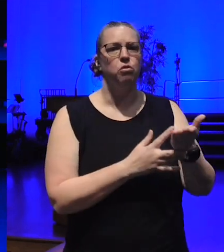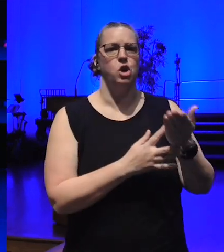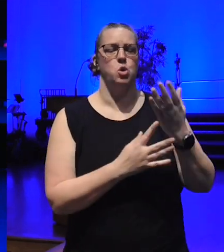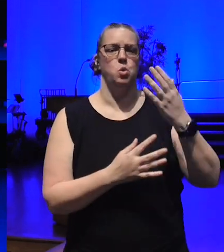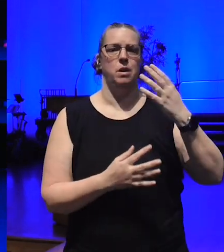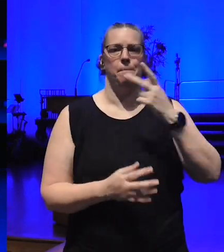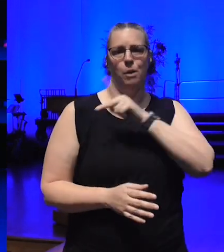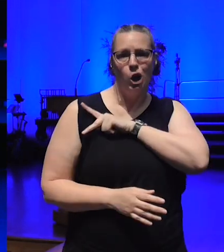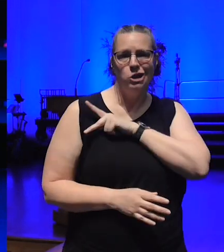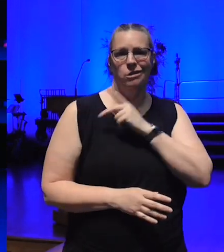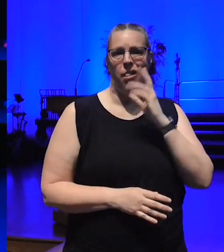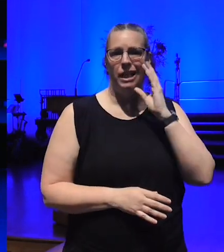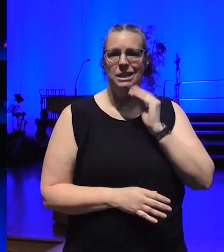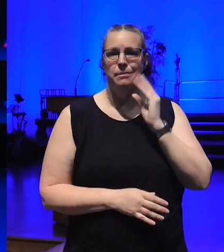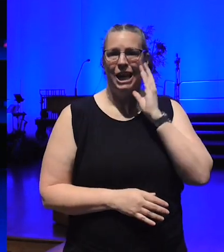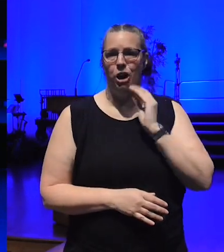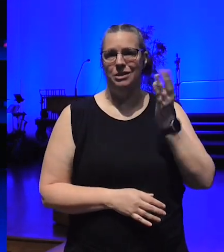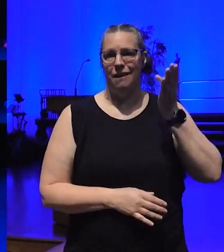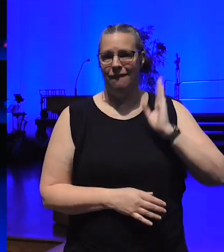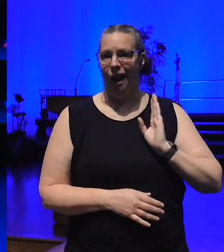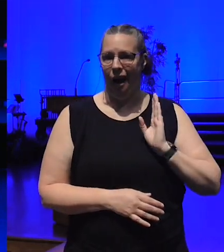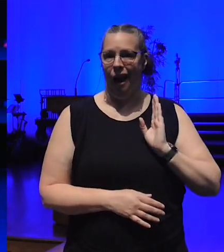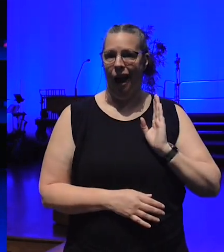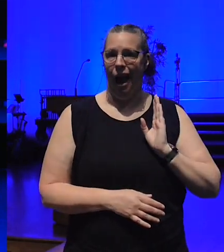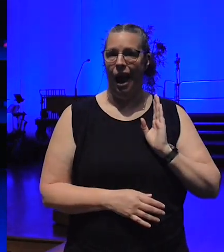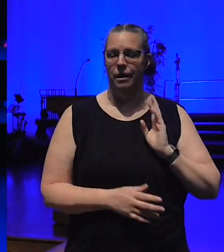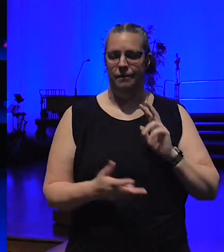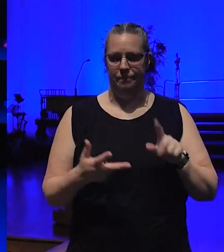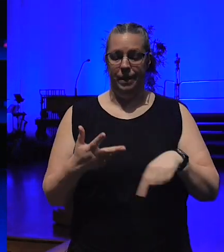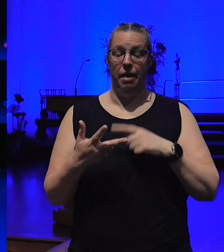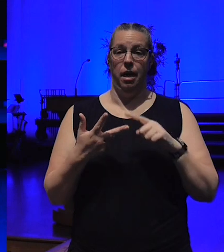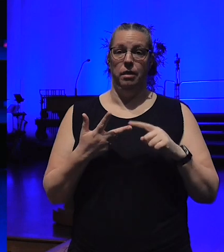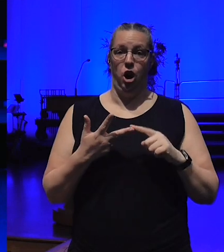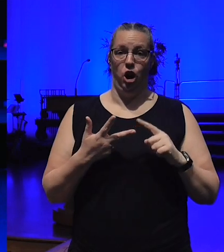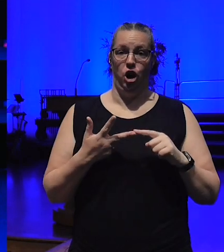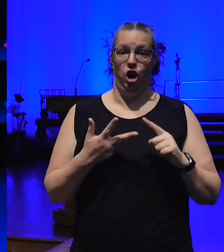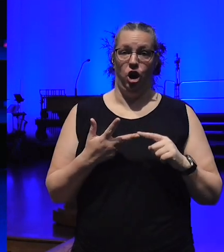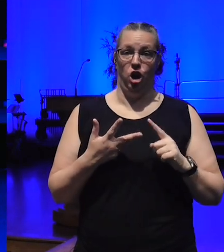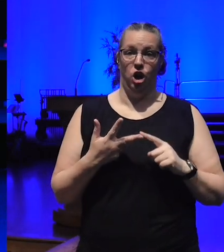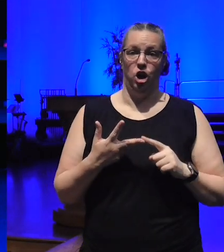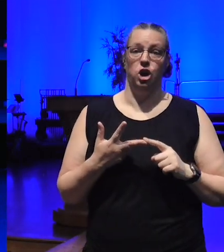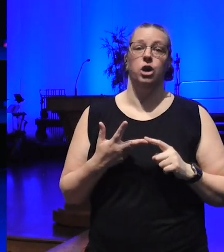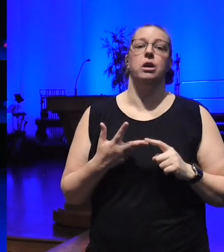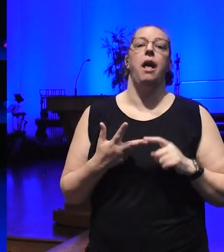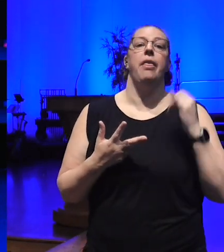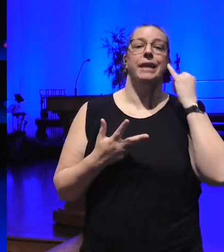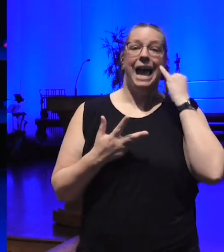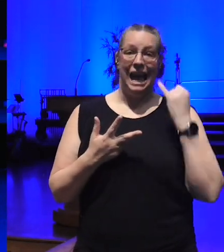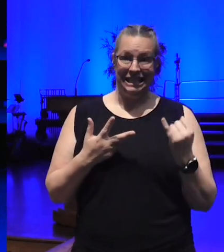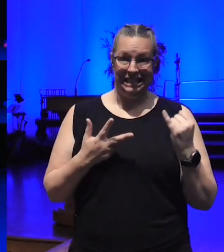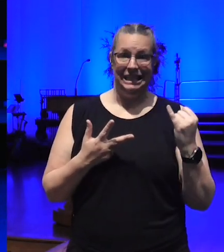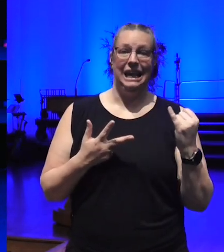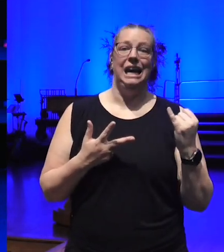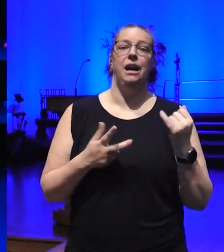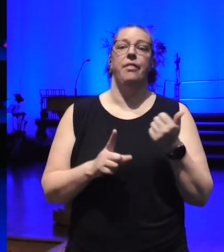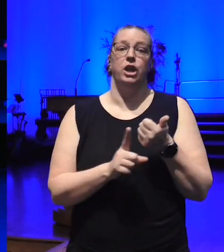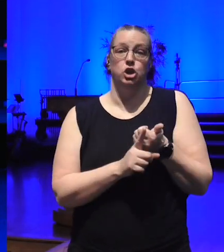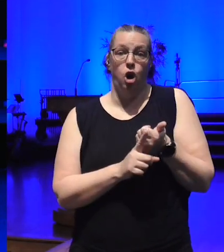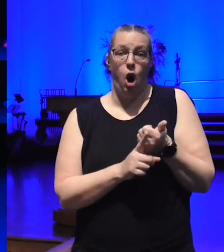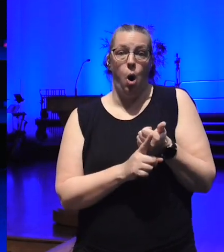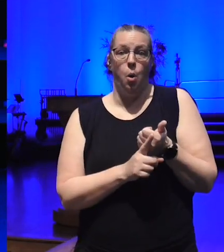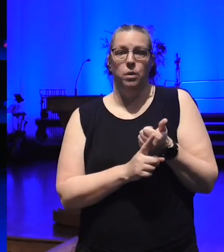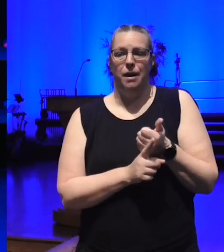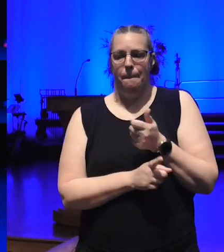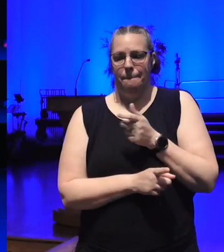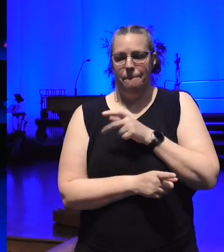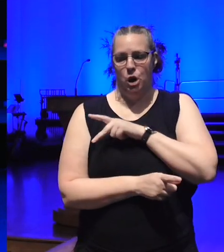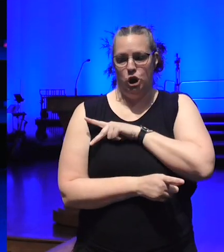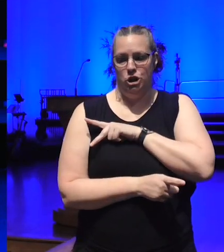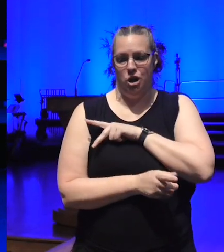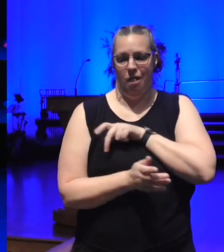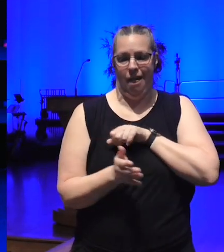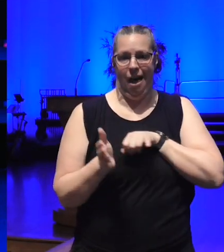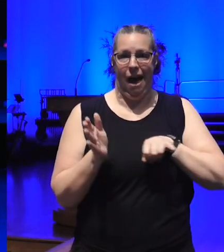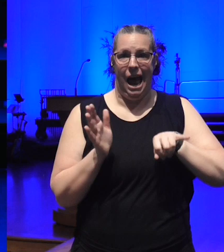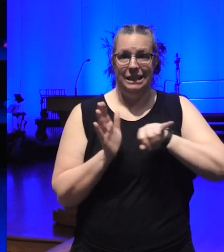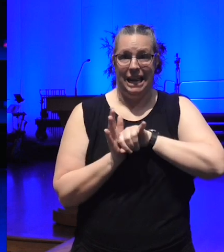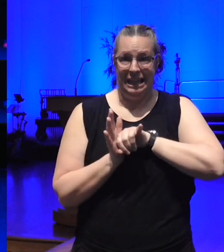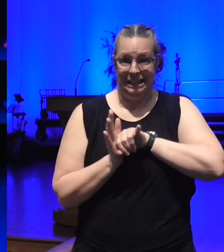experience of God and the third thing was the idea that your own personal identity is tied to